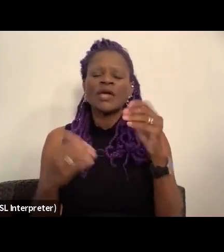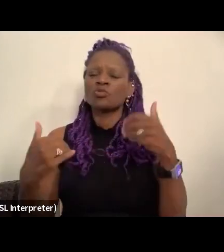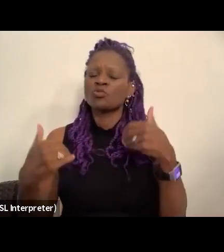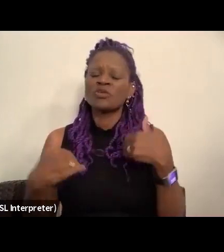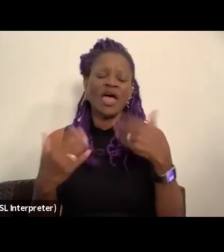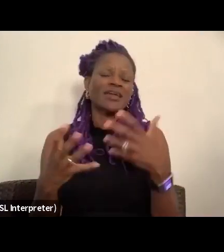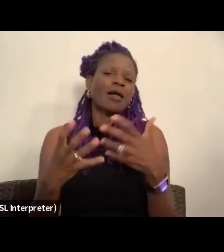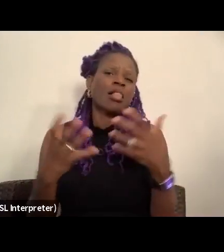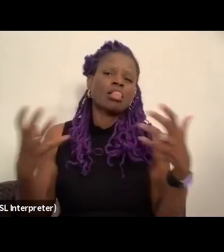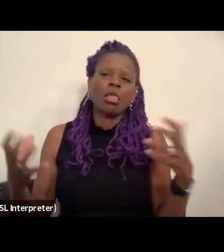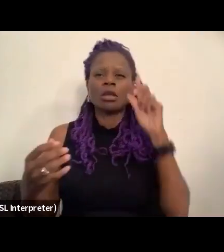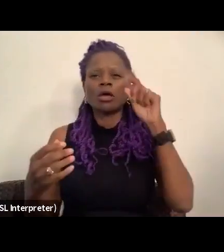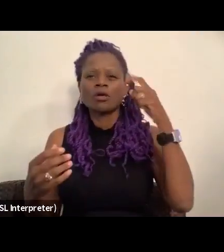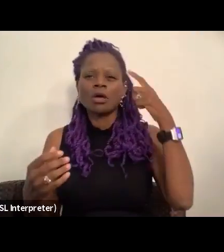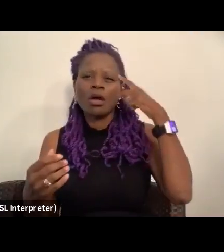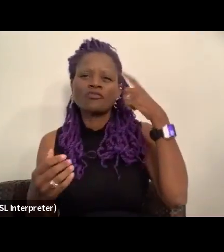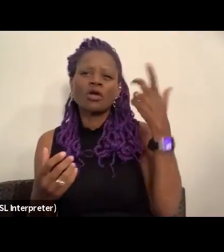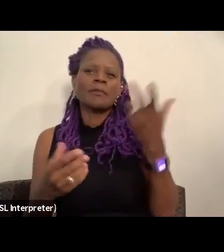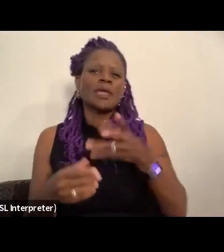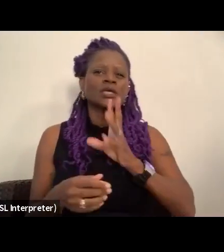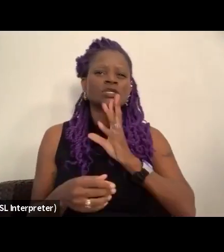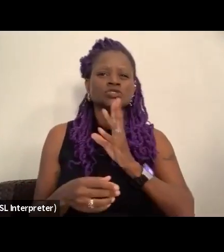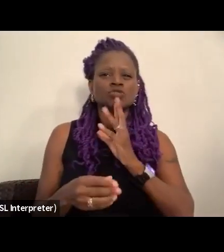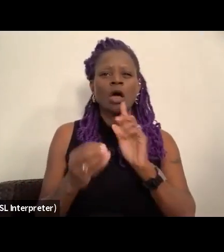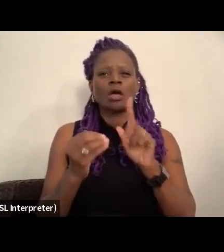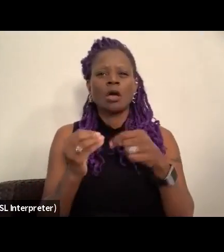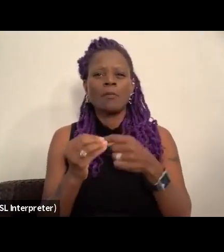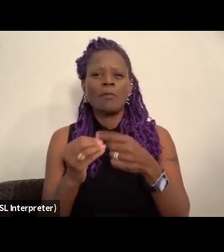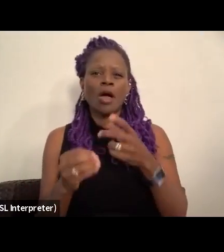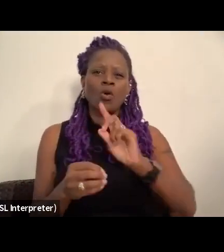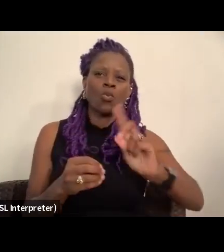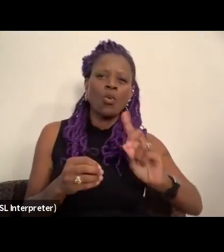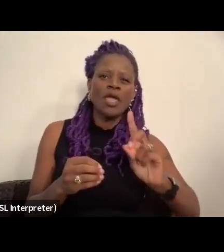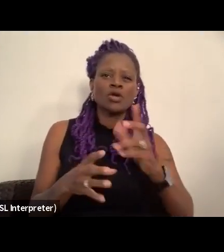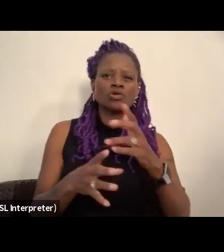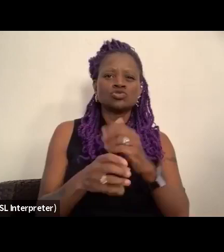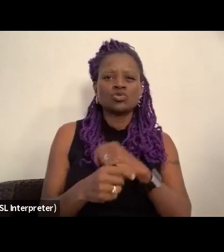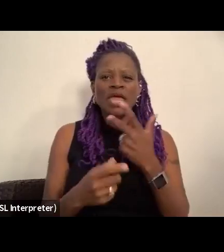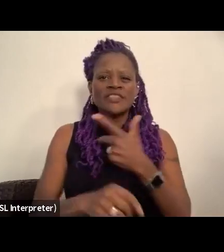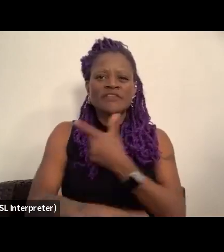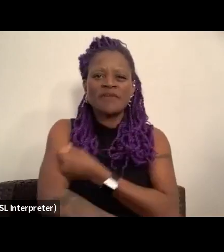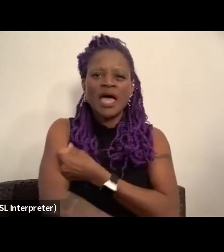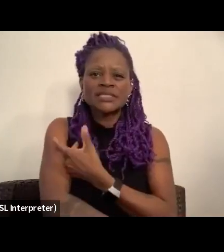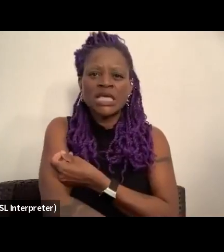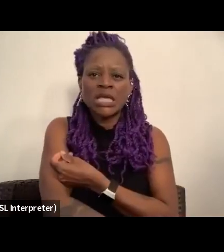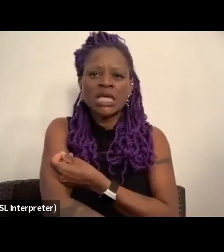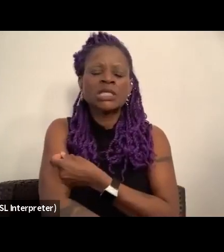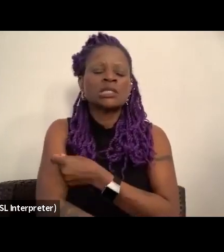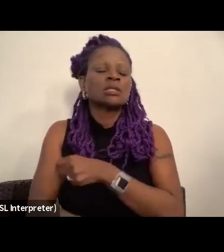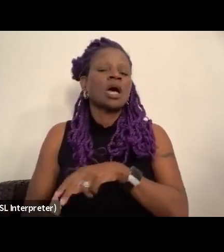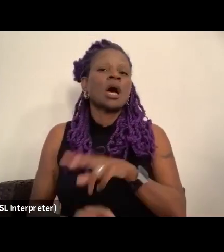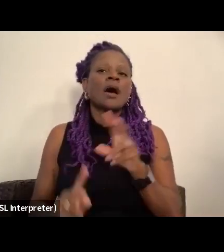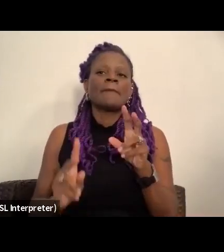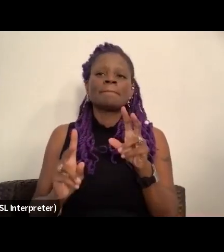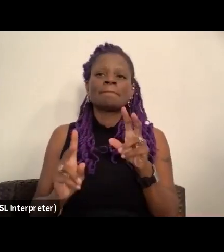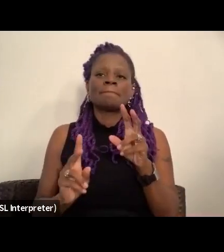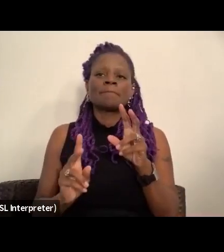the most underserved in our community and where we need to get those vaccines. Many people know that. As of gosh, I think it was this morning on